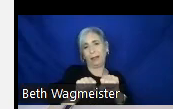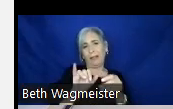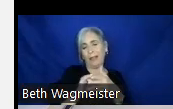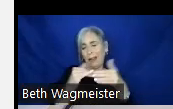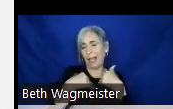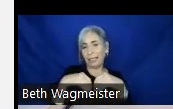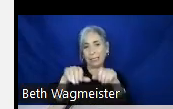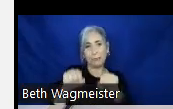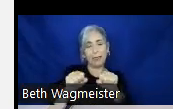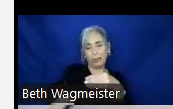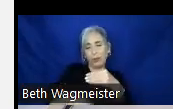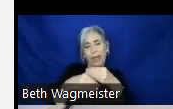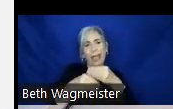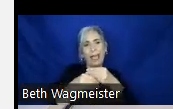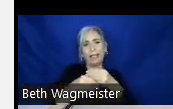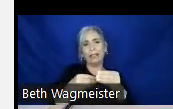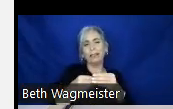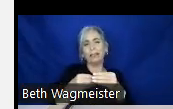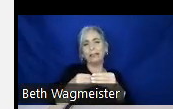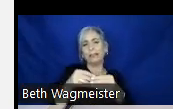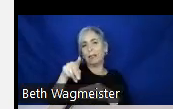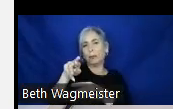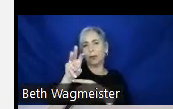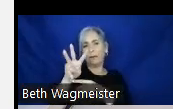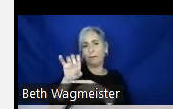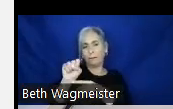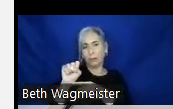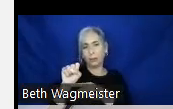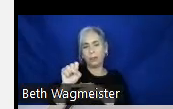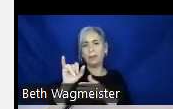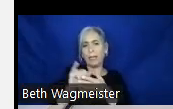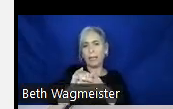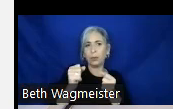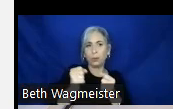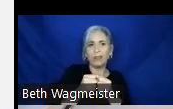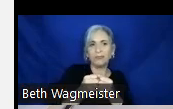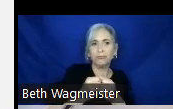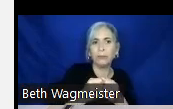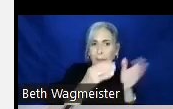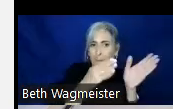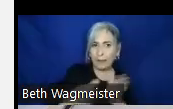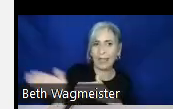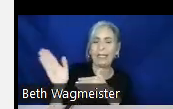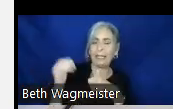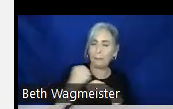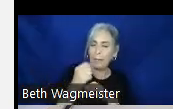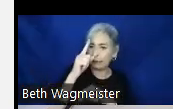to add previews that lets you do validations in a way that makes sense. And is easy for you or for